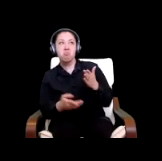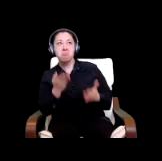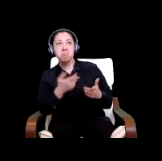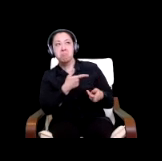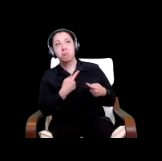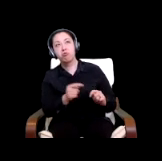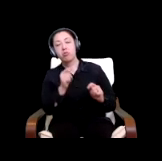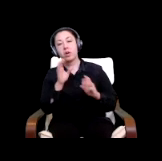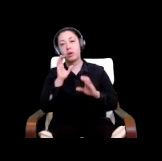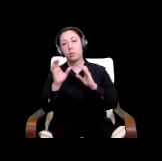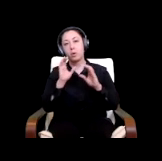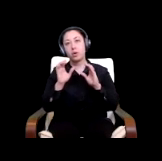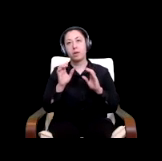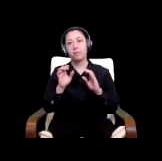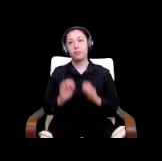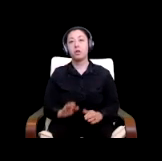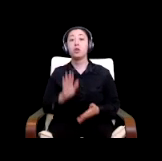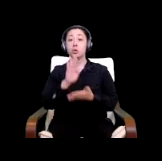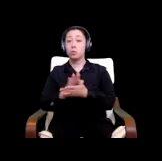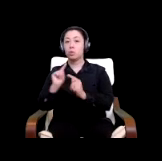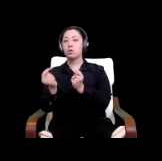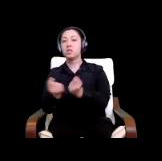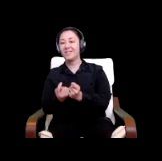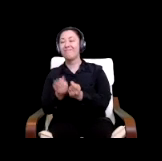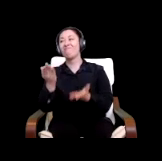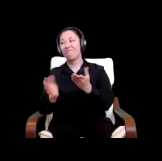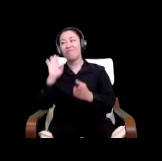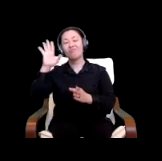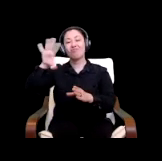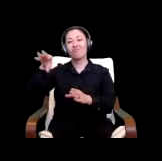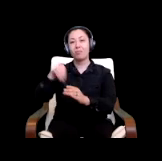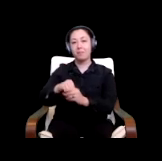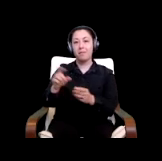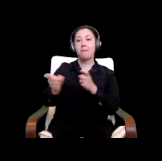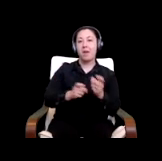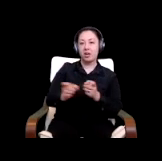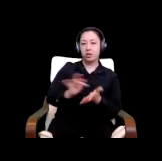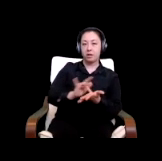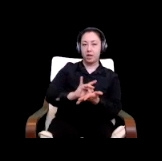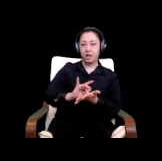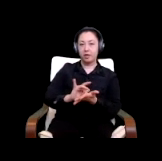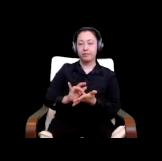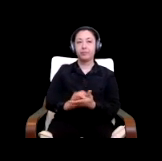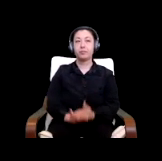The school team will be involved in medication management and as I mentioned a goal would